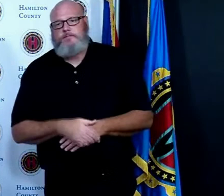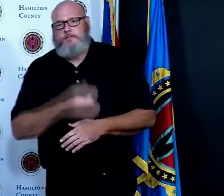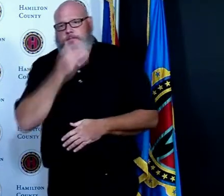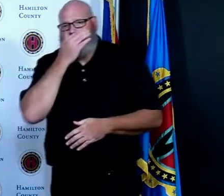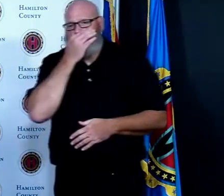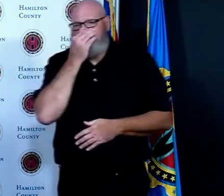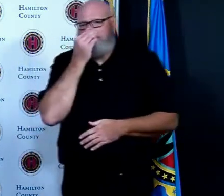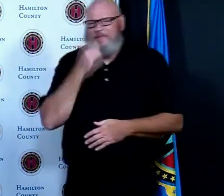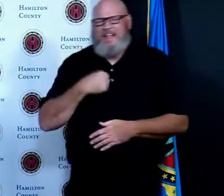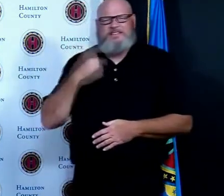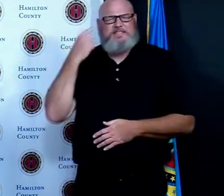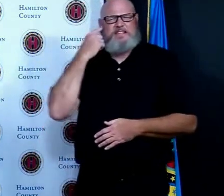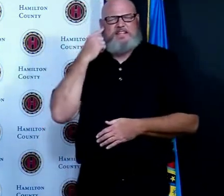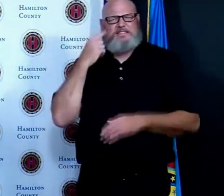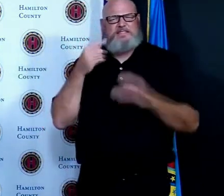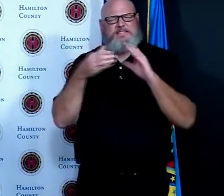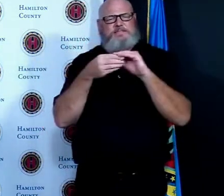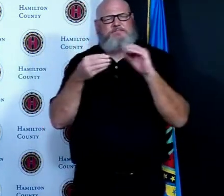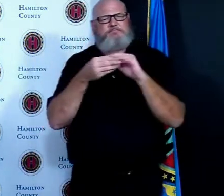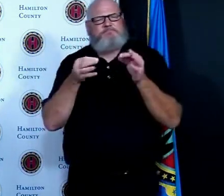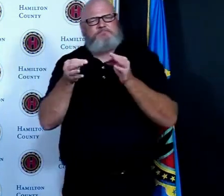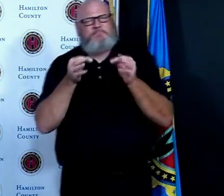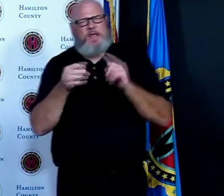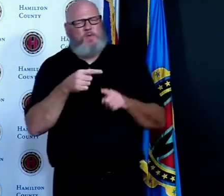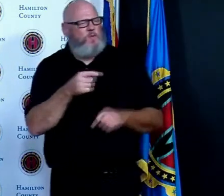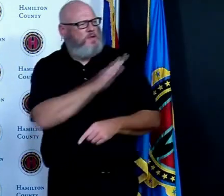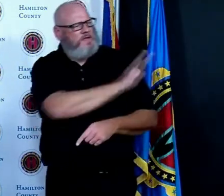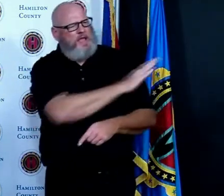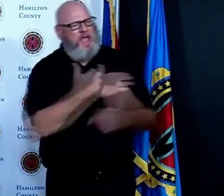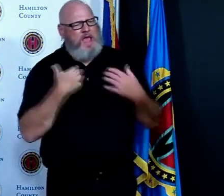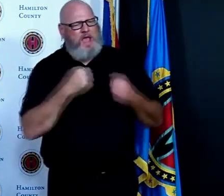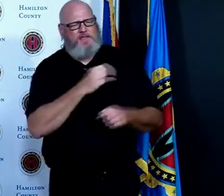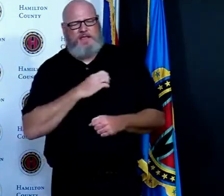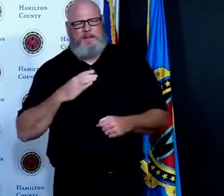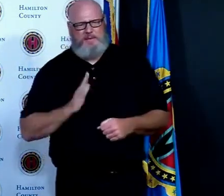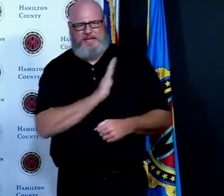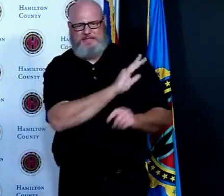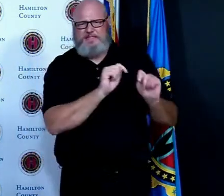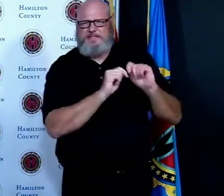and his team is doing in terms of contact tracing it's a key element about suppressing and keeping